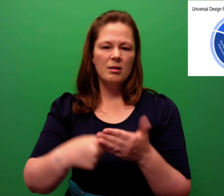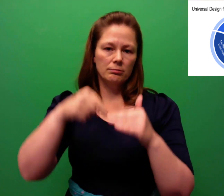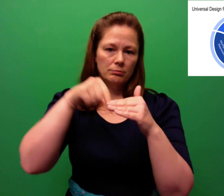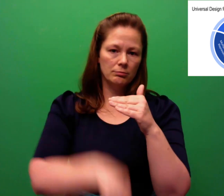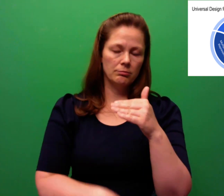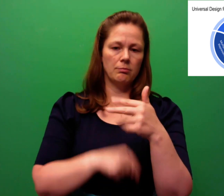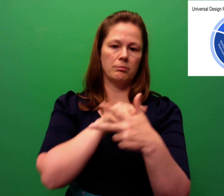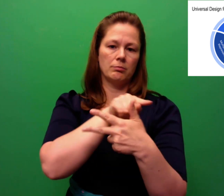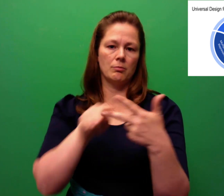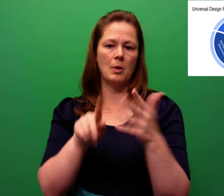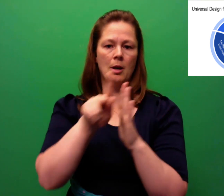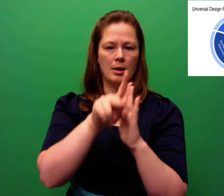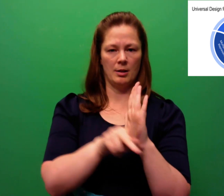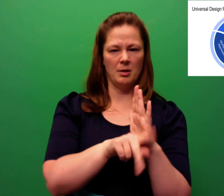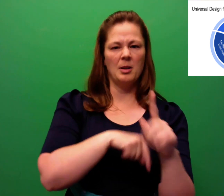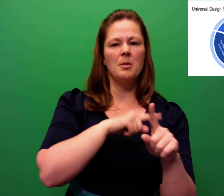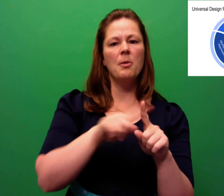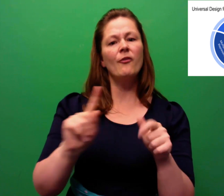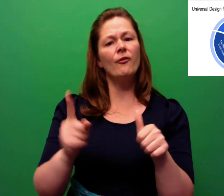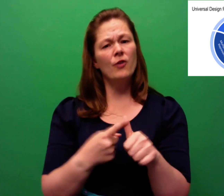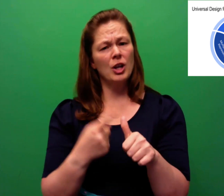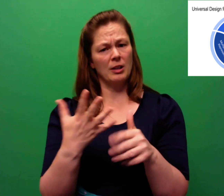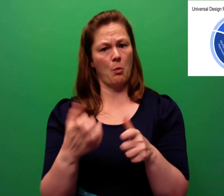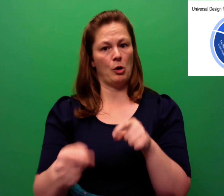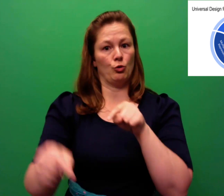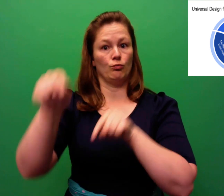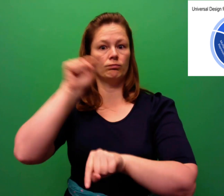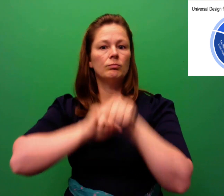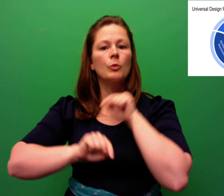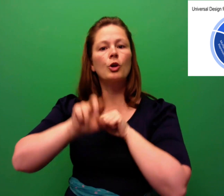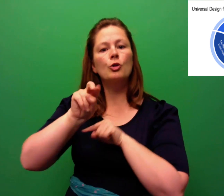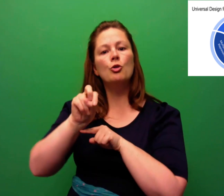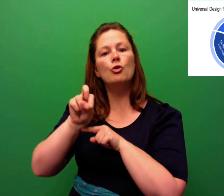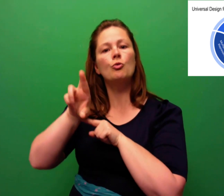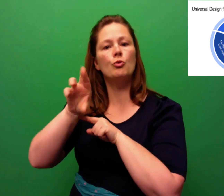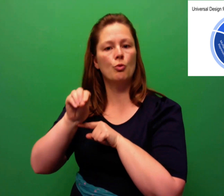We will go more in depth on the principles in a moment but I want to